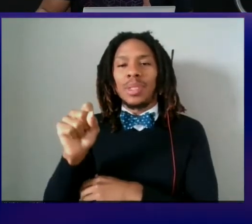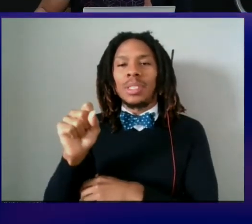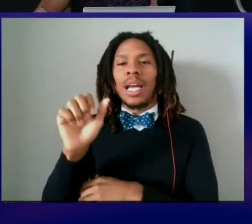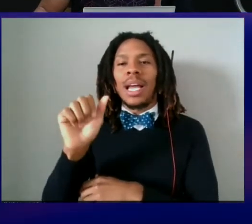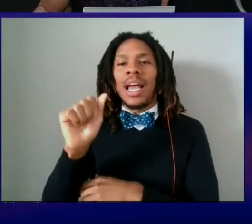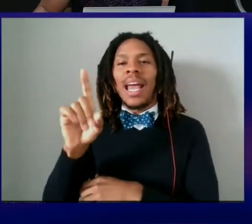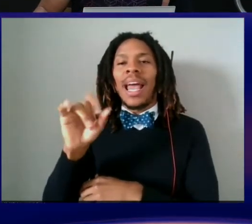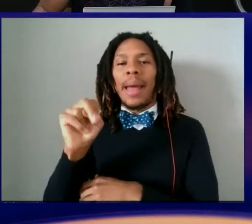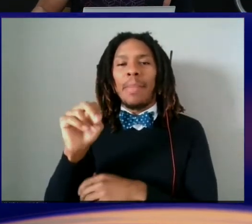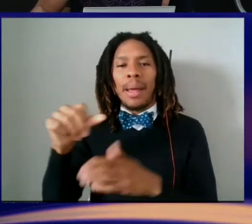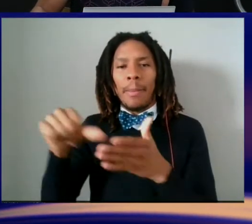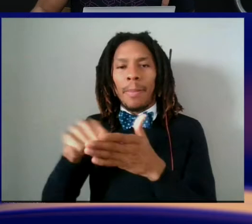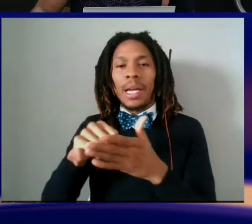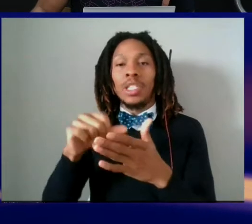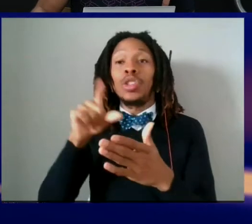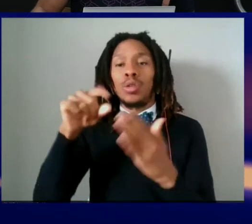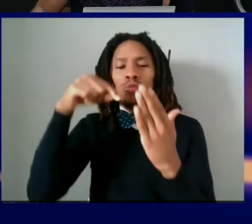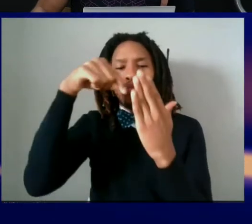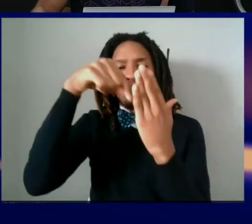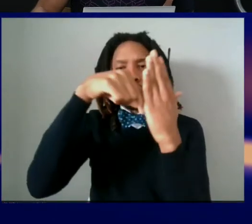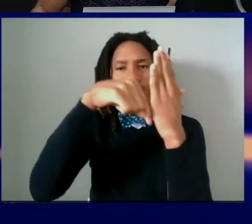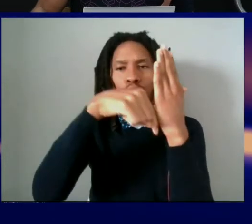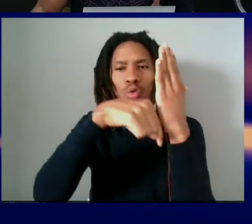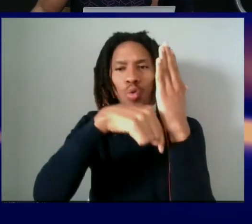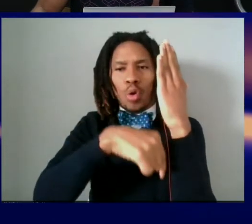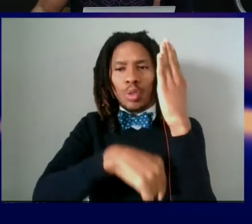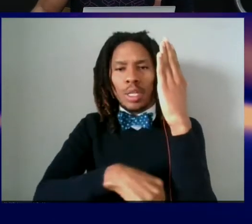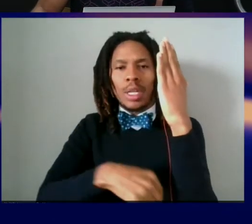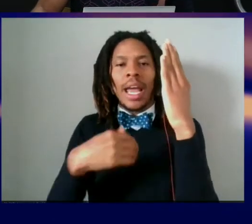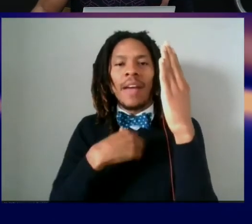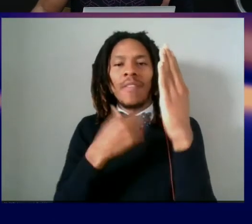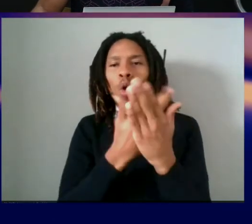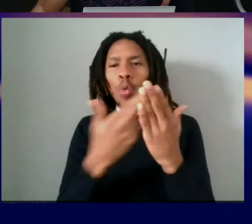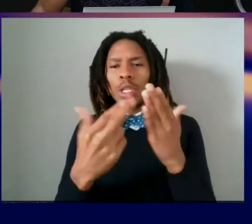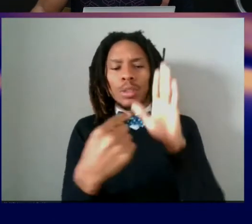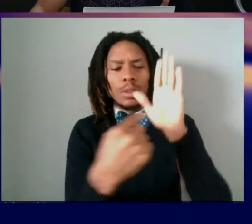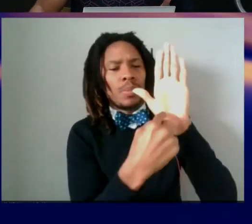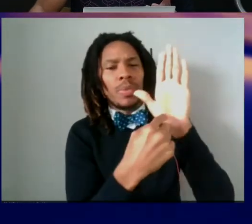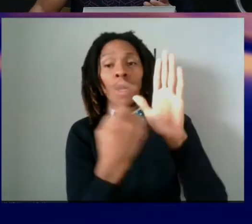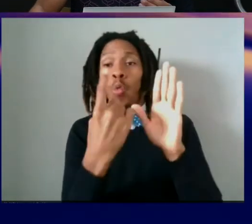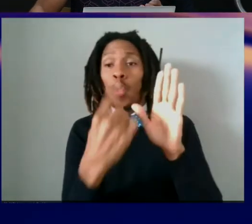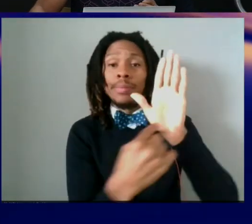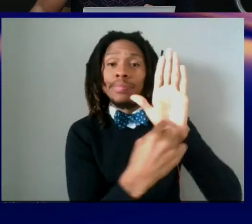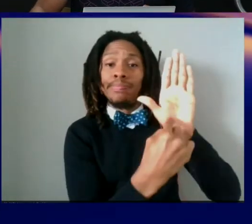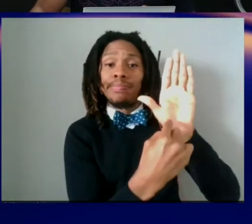if you scroll down, you can see that we have some resources for you. And one of those resources is the exam guide.